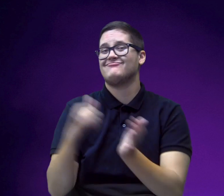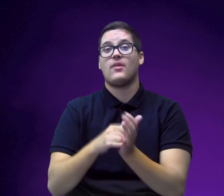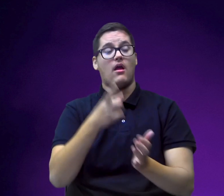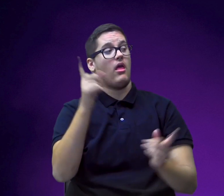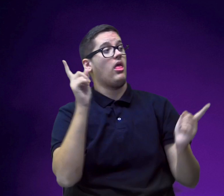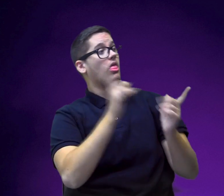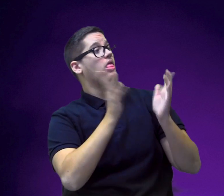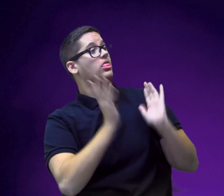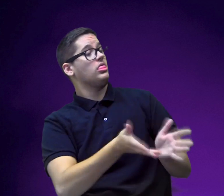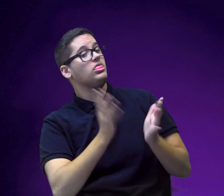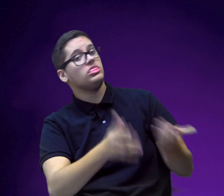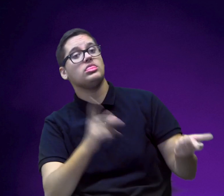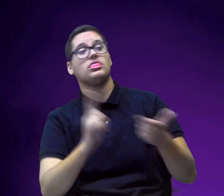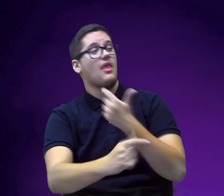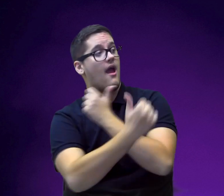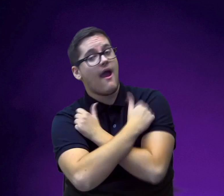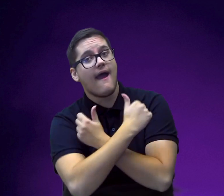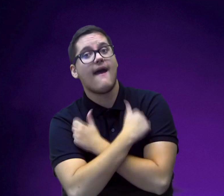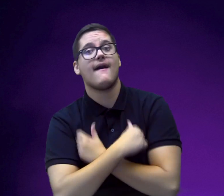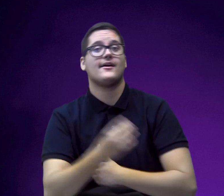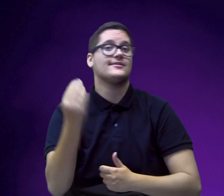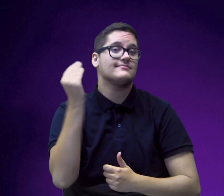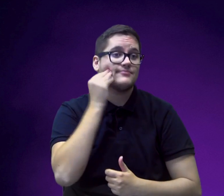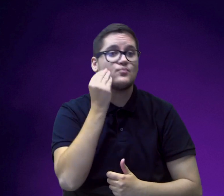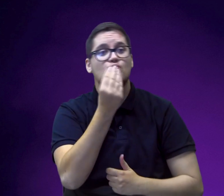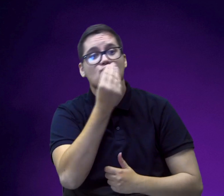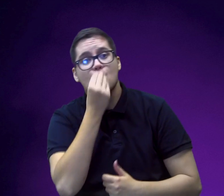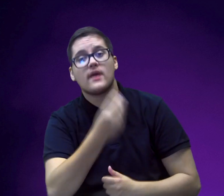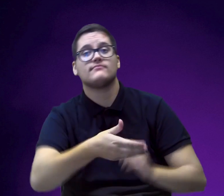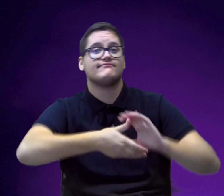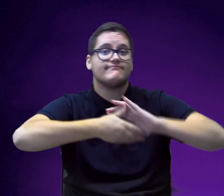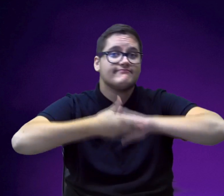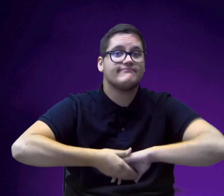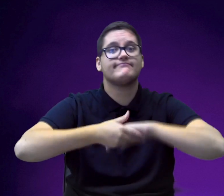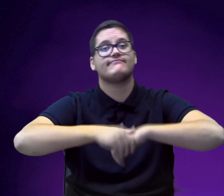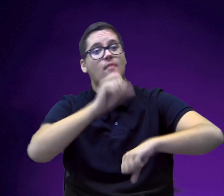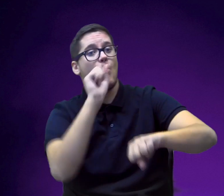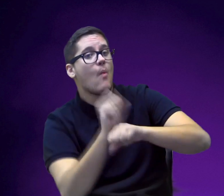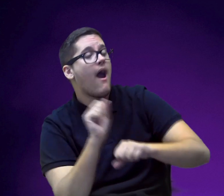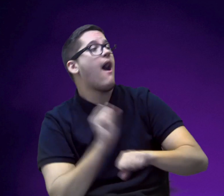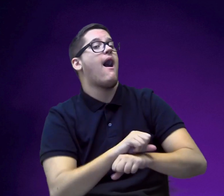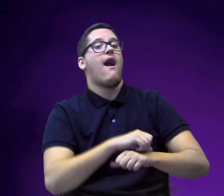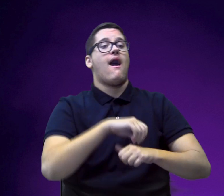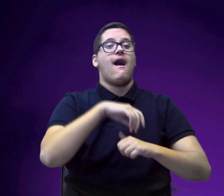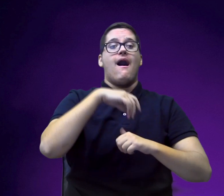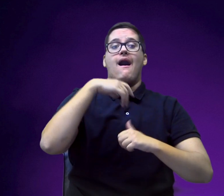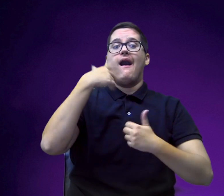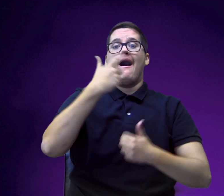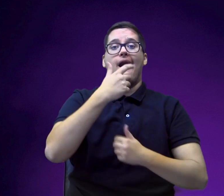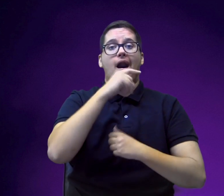Talking, shaking hands, kissing, hugging, working or eating with someone who has HIV,